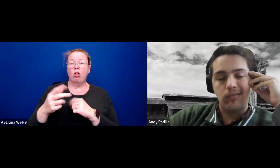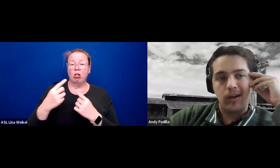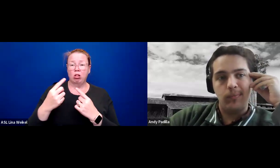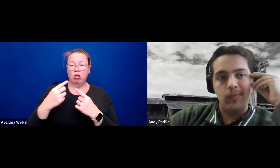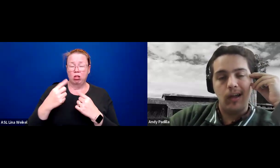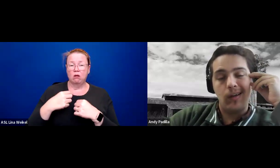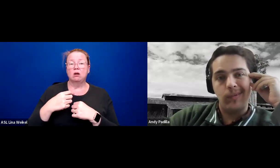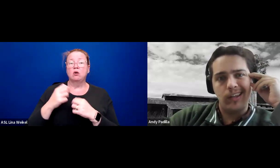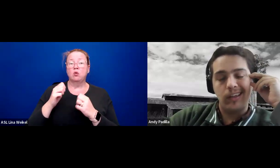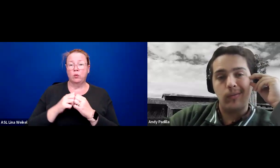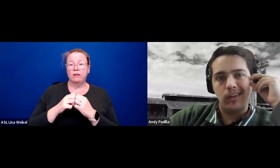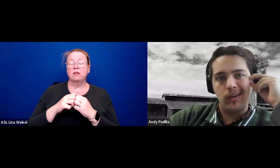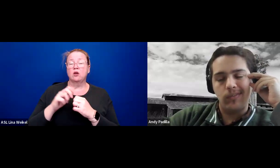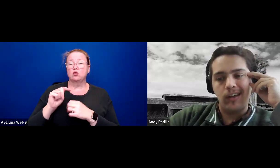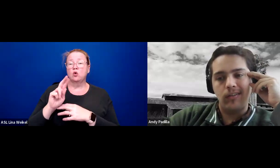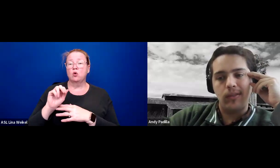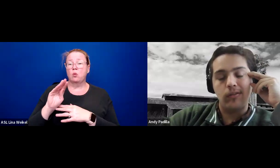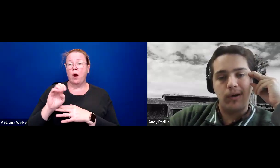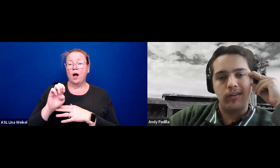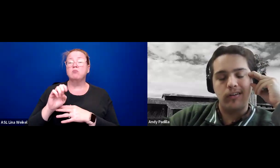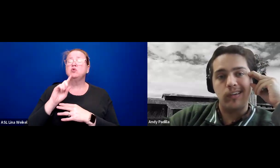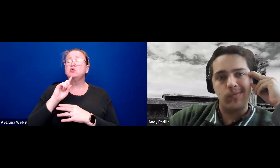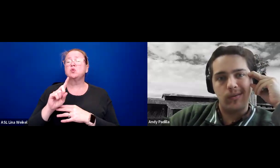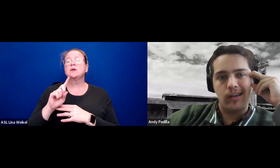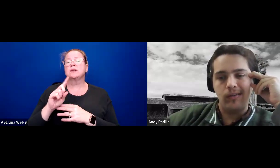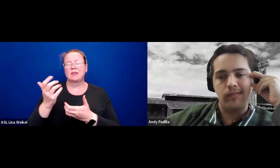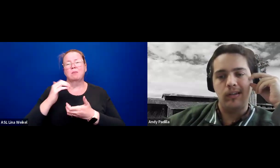Andy Padilla: try. And I think it really comes down to those partnerships that we have